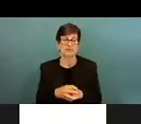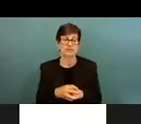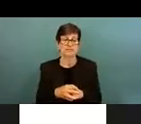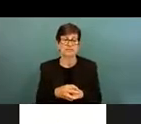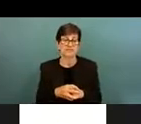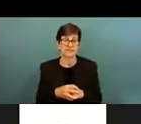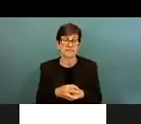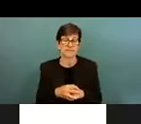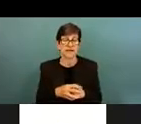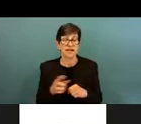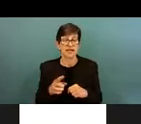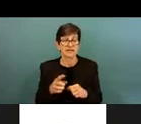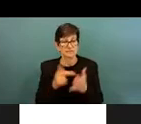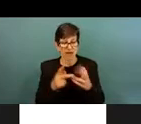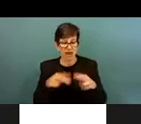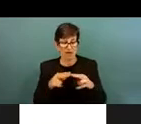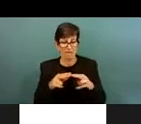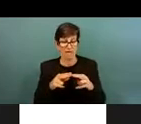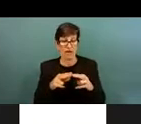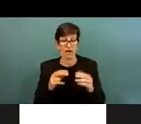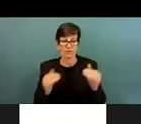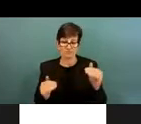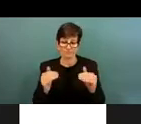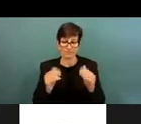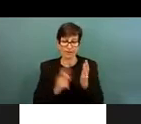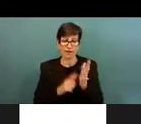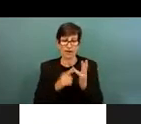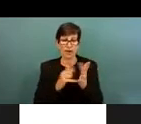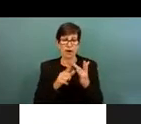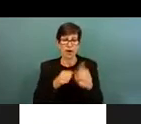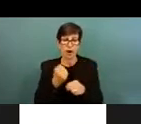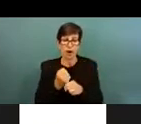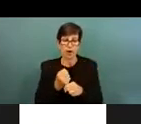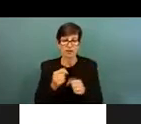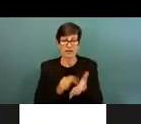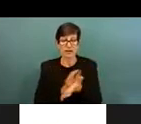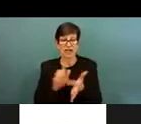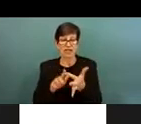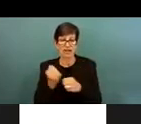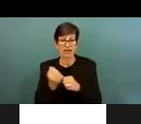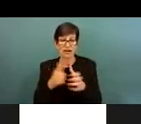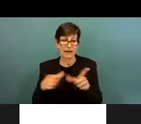process and we think it is absolutely critical that that data is collected.